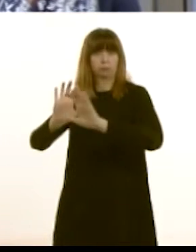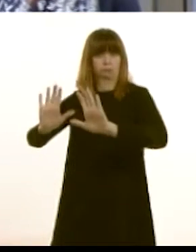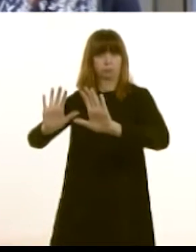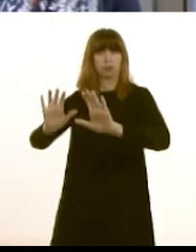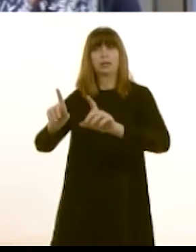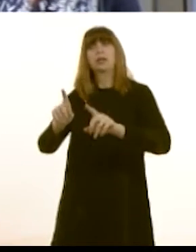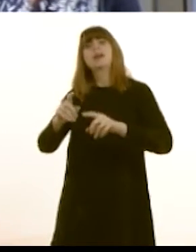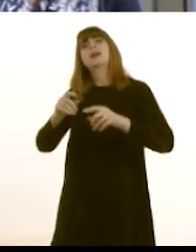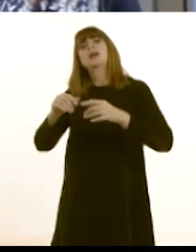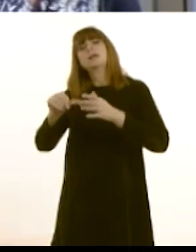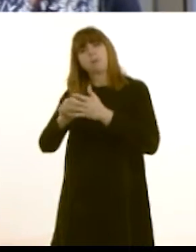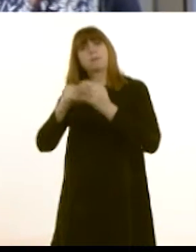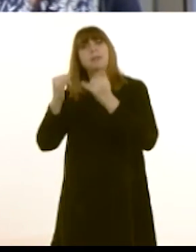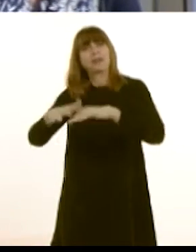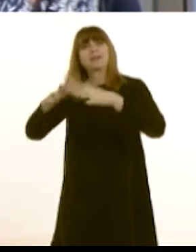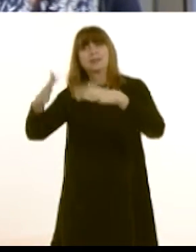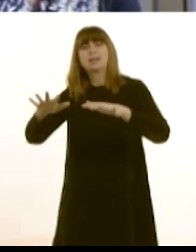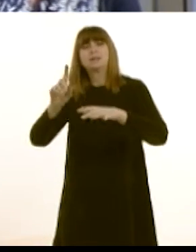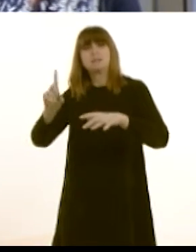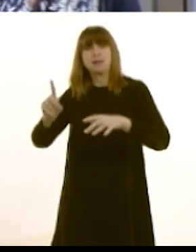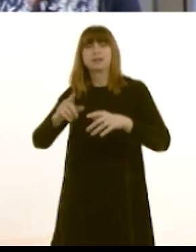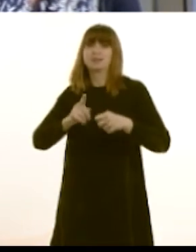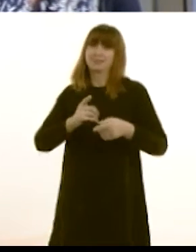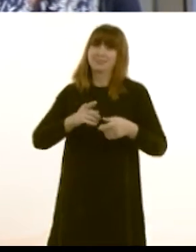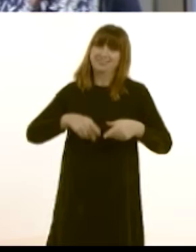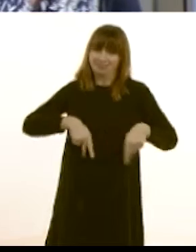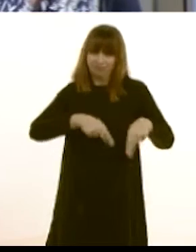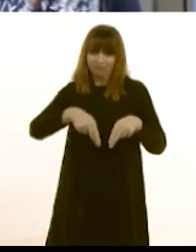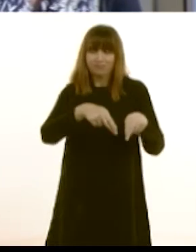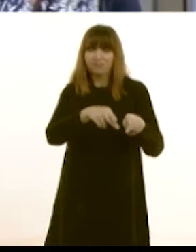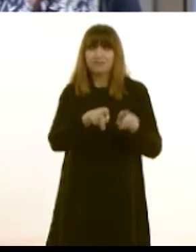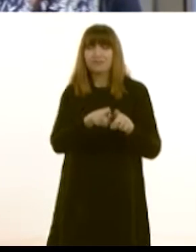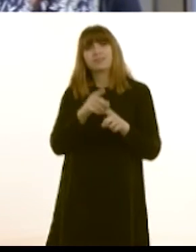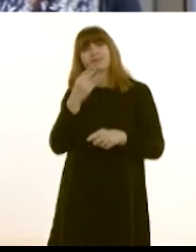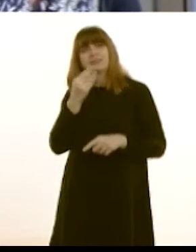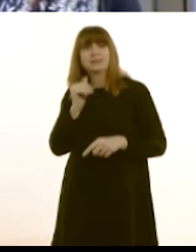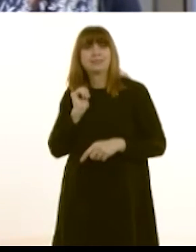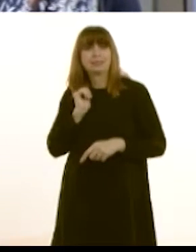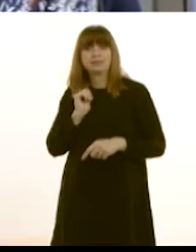problemsóalthough it was fluvial flooding that affected them over the Christmas period.